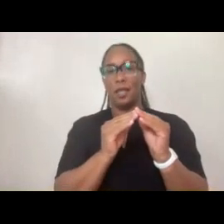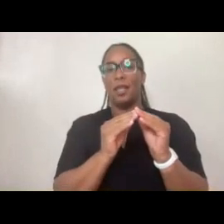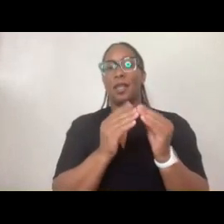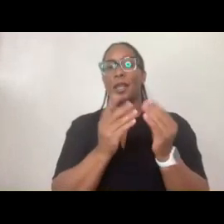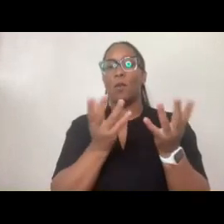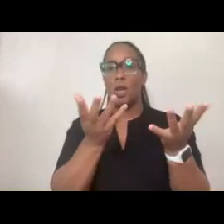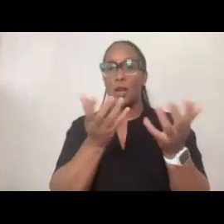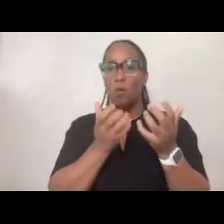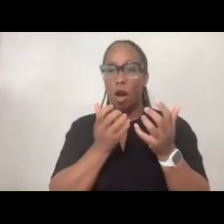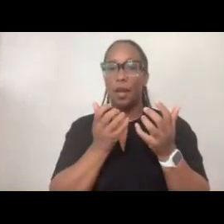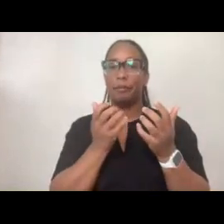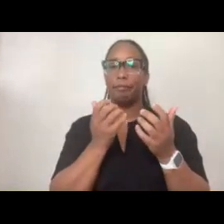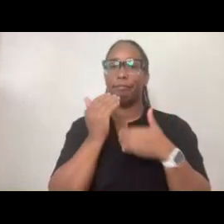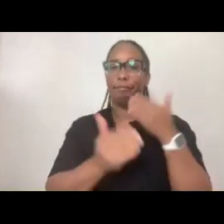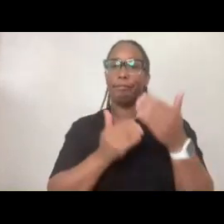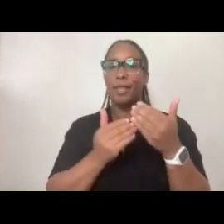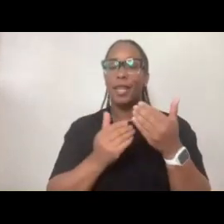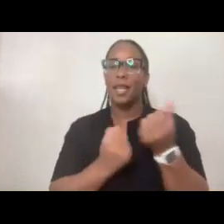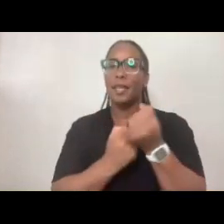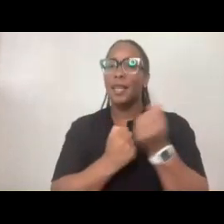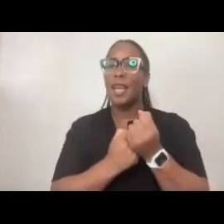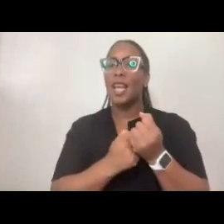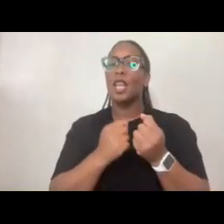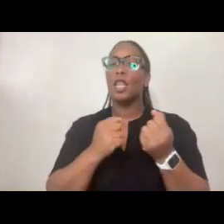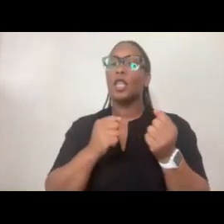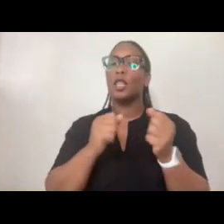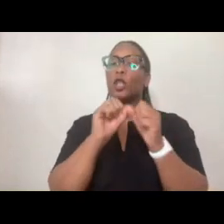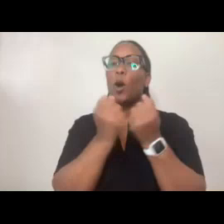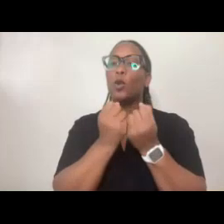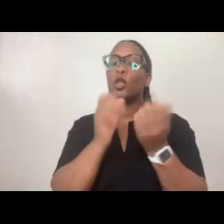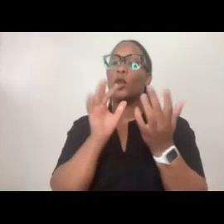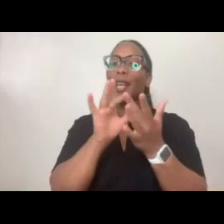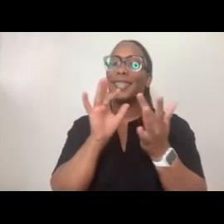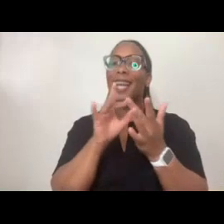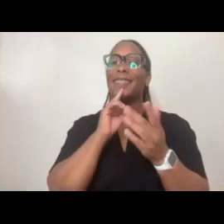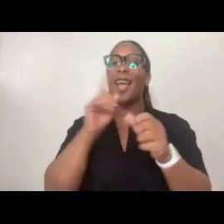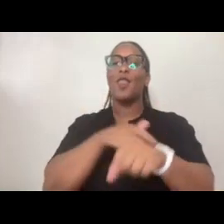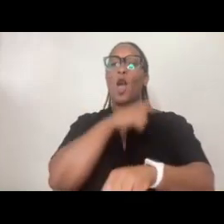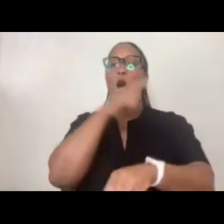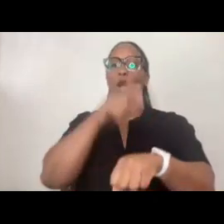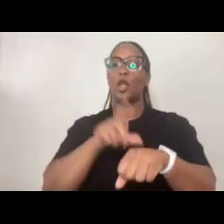We want to advance a social connection and long term digital sustainability